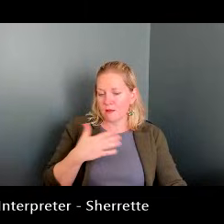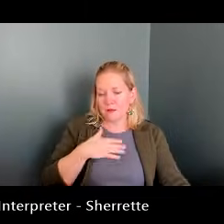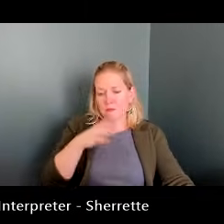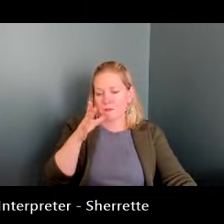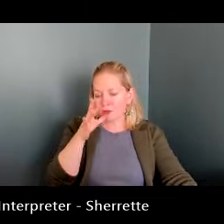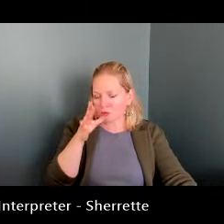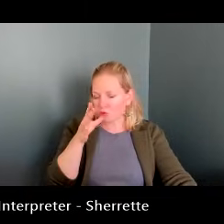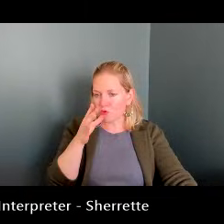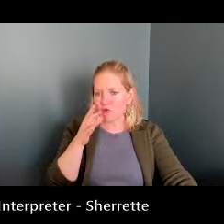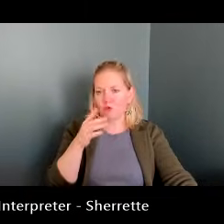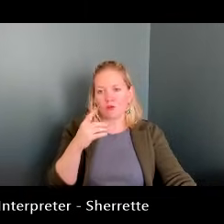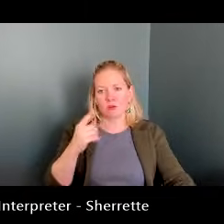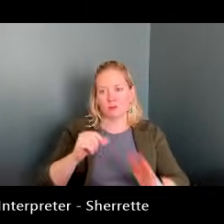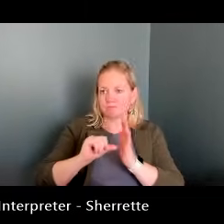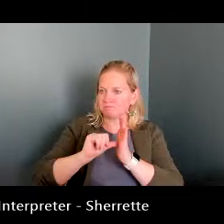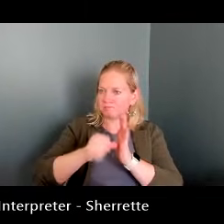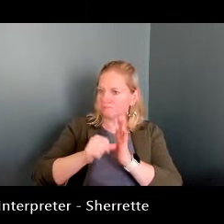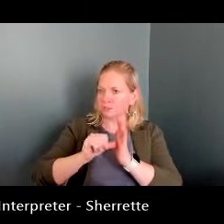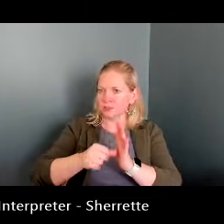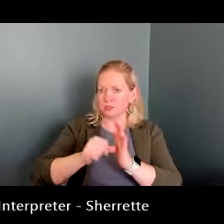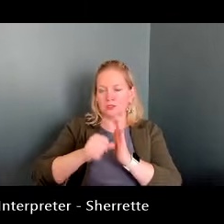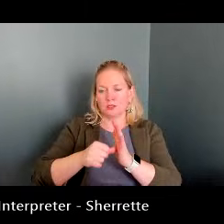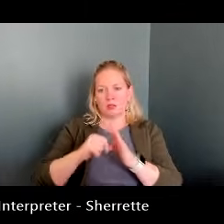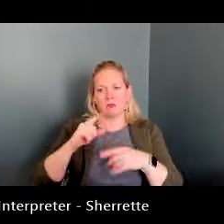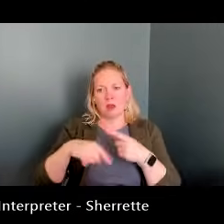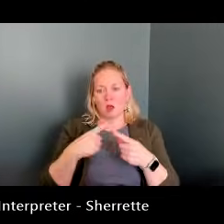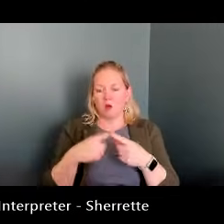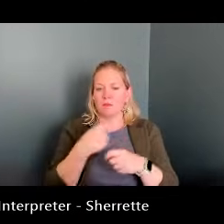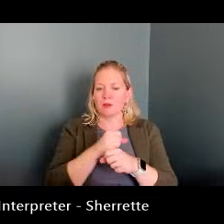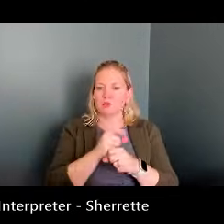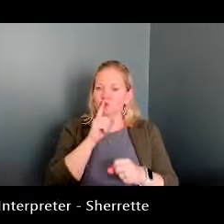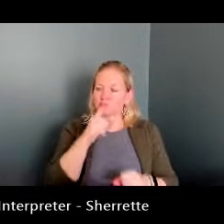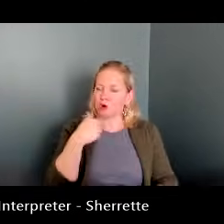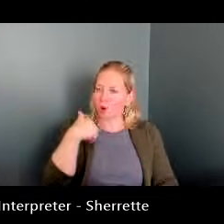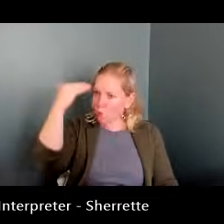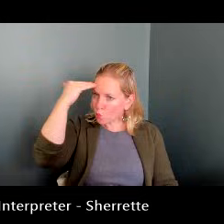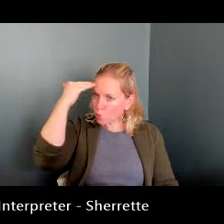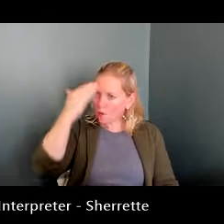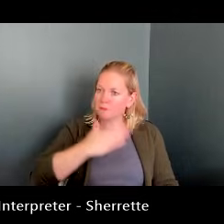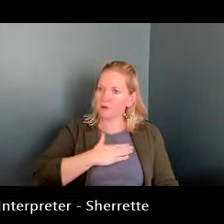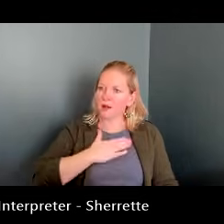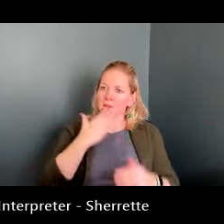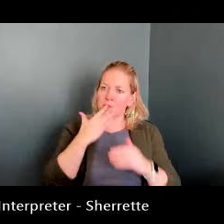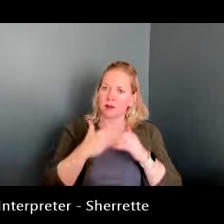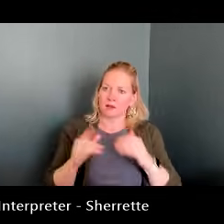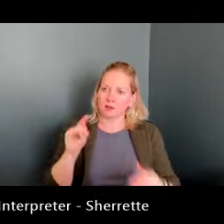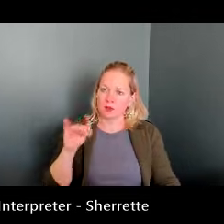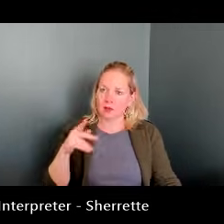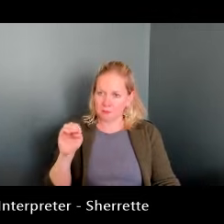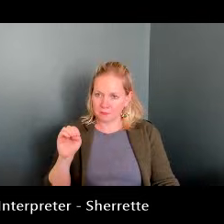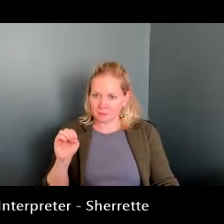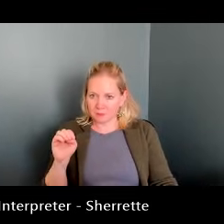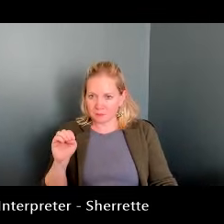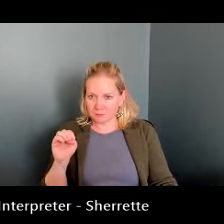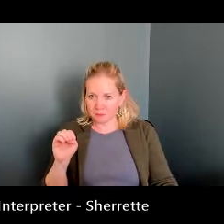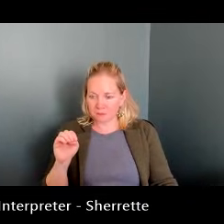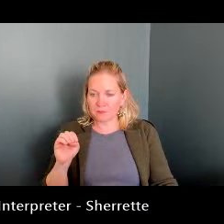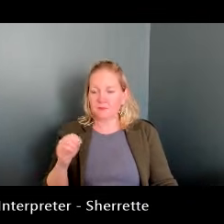installed in me about making sure that I knew my blood type. Growing up, I watched my grandmother